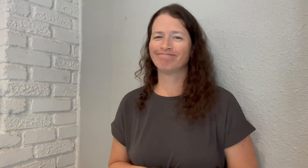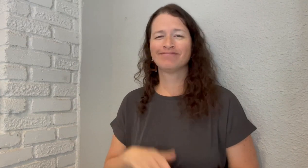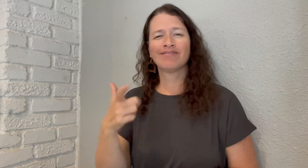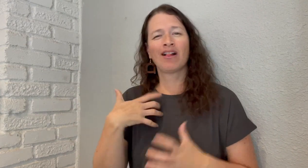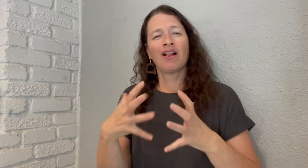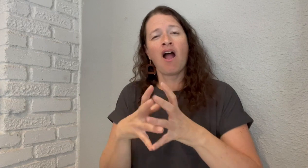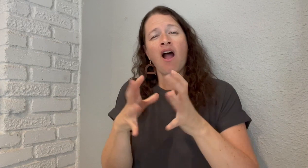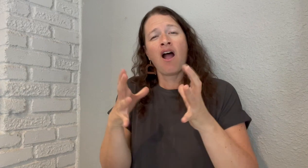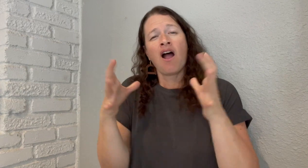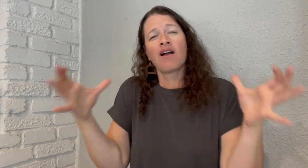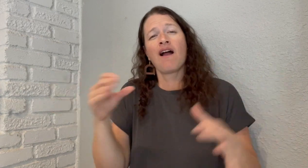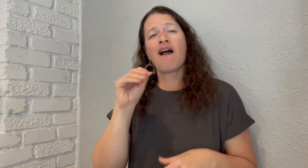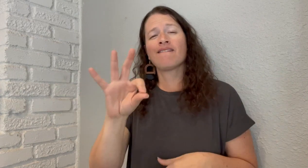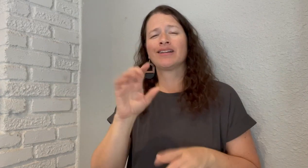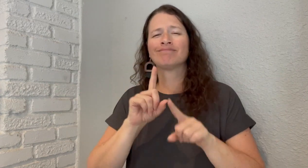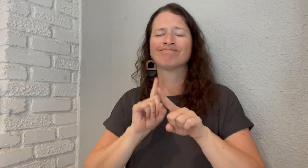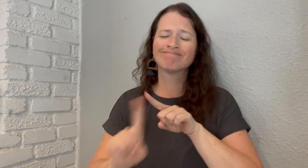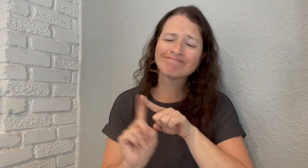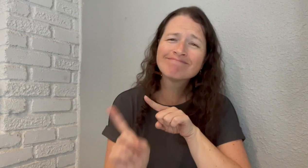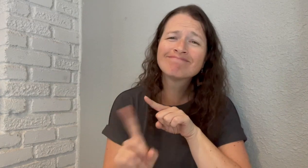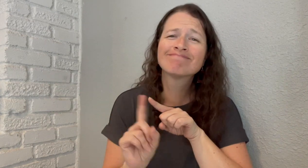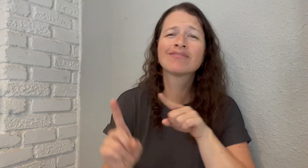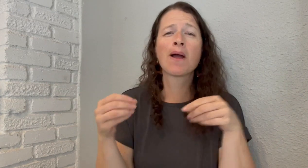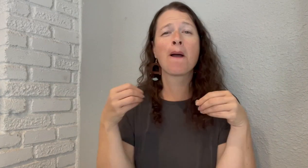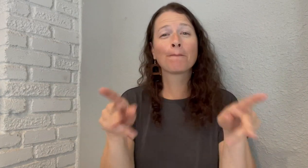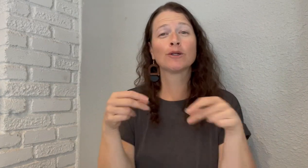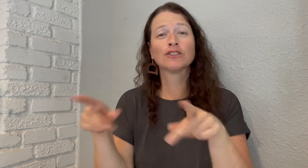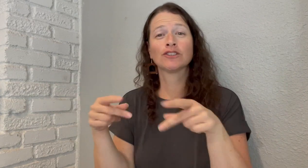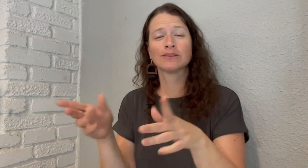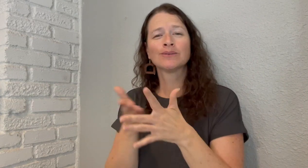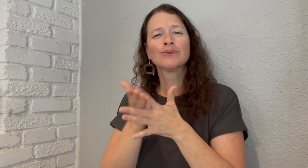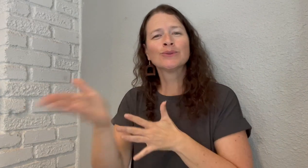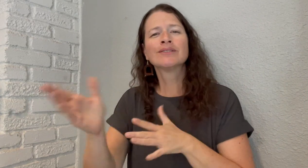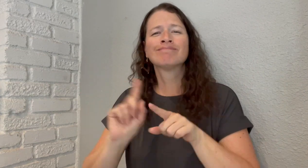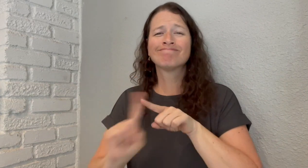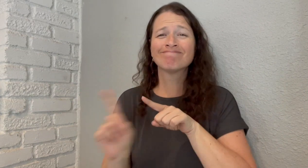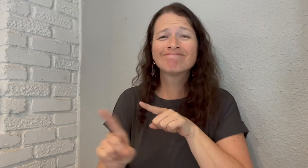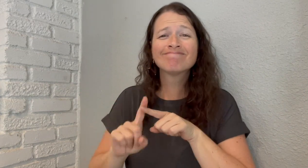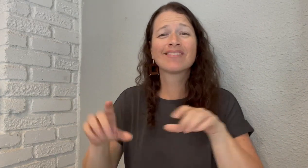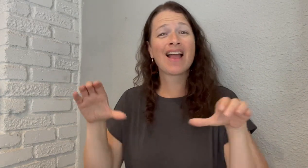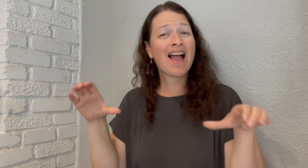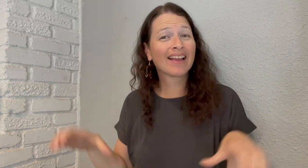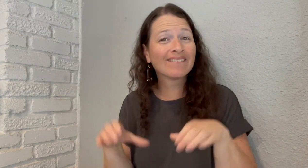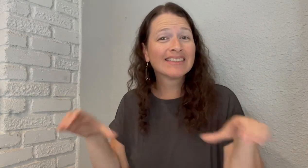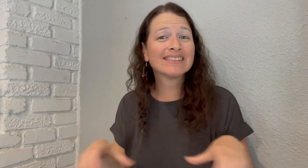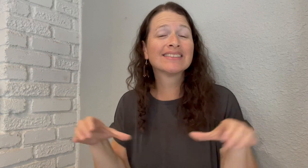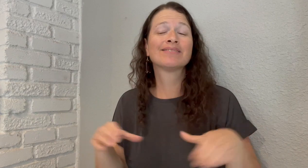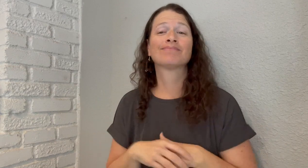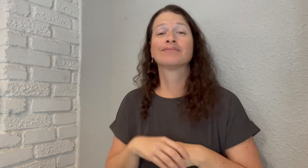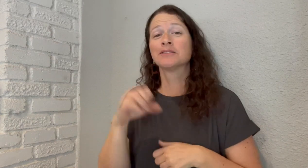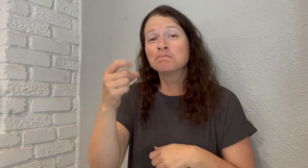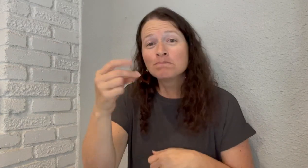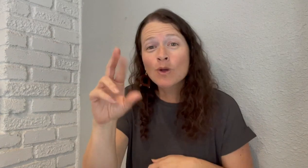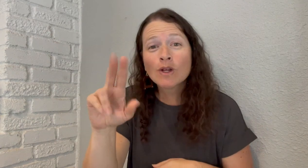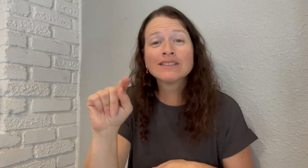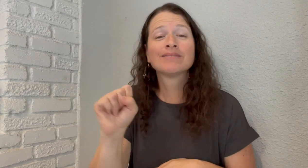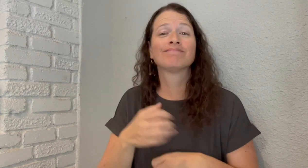more than just classes. It's such a rich opportunity. With a variety of different